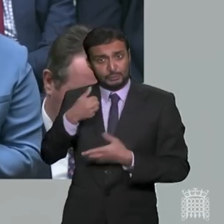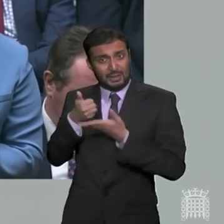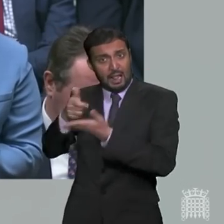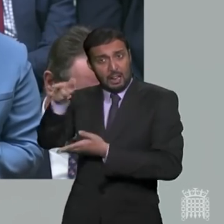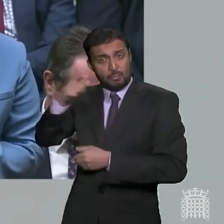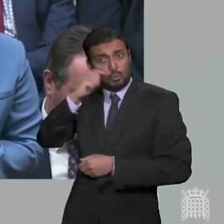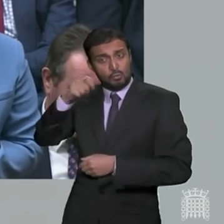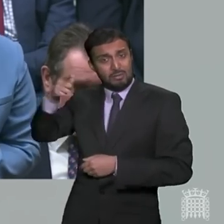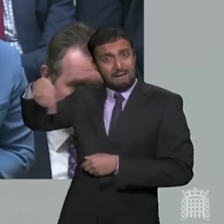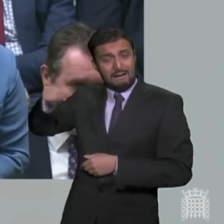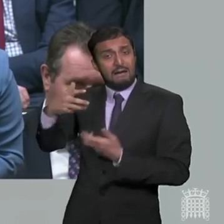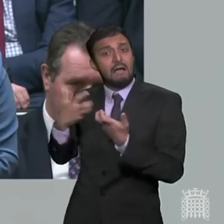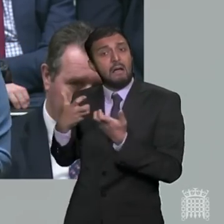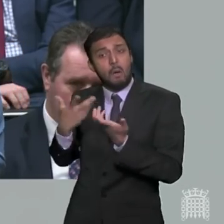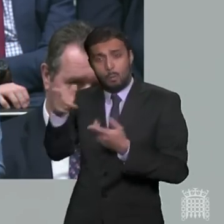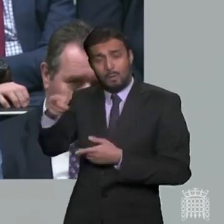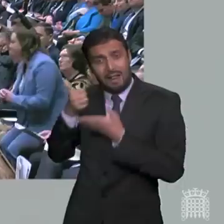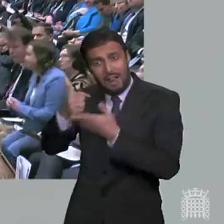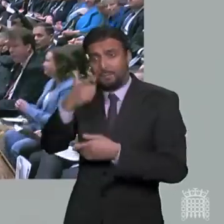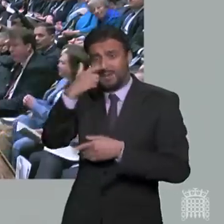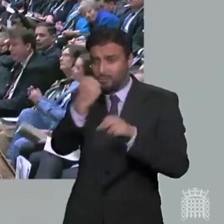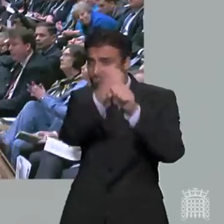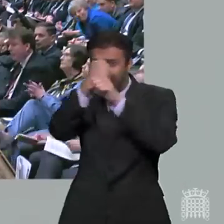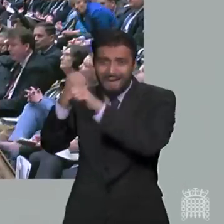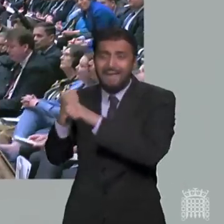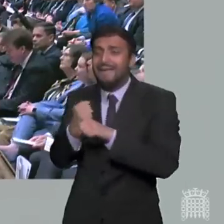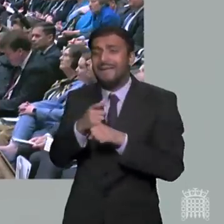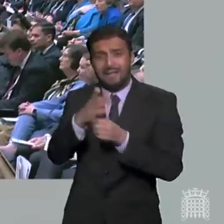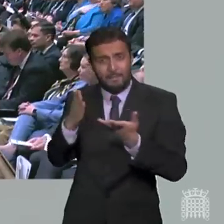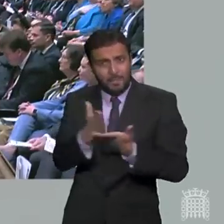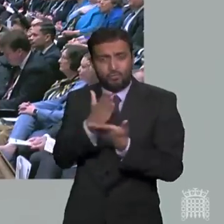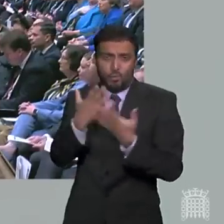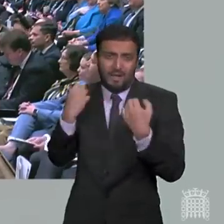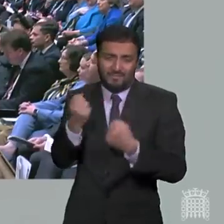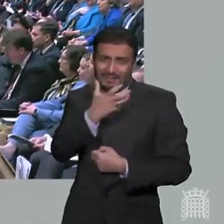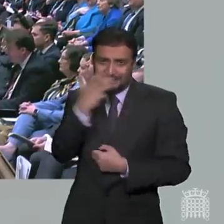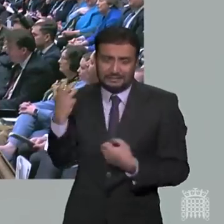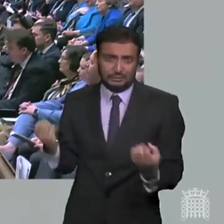the damage and keep their citizens warm this winter? The Prime Minister I am pleased to tell my hon.